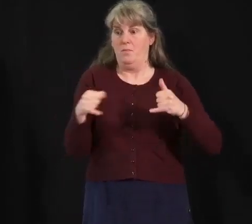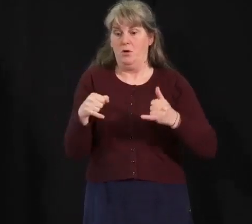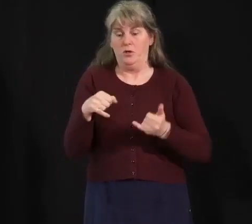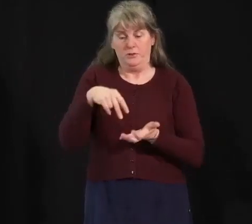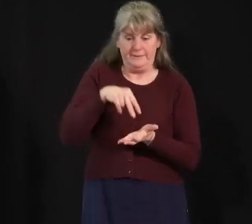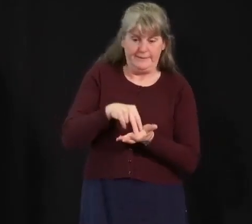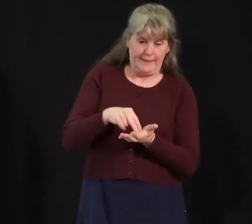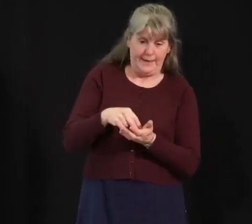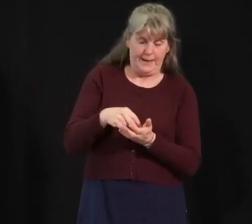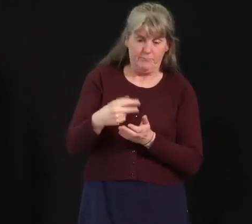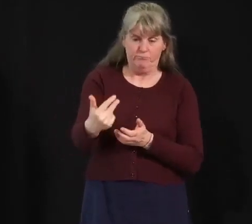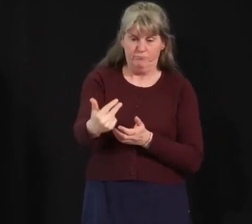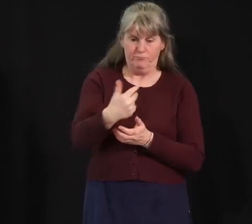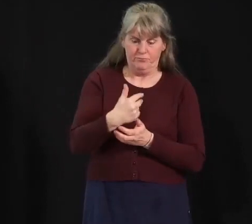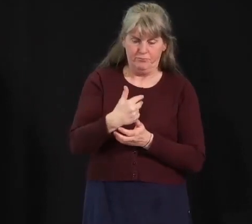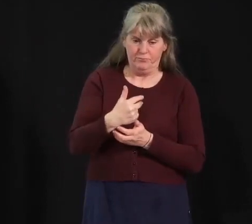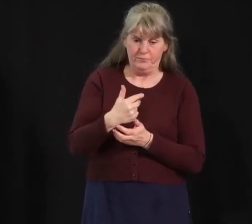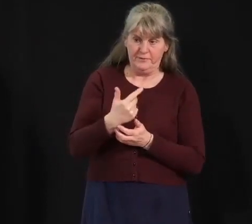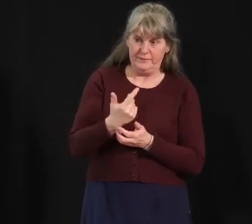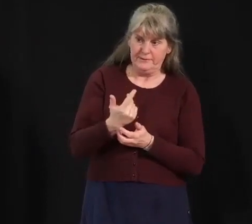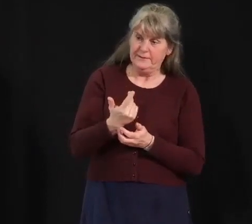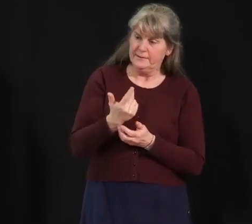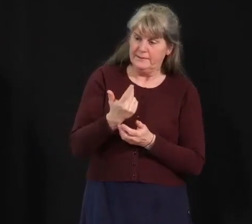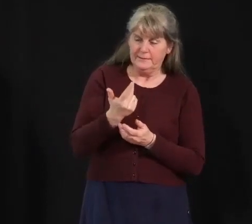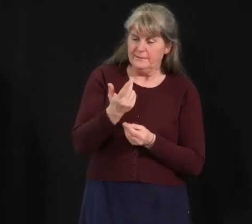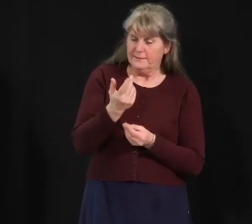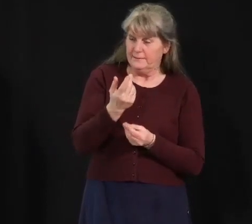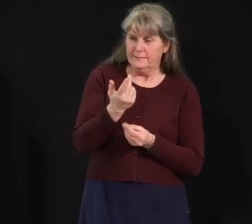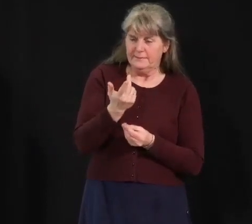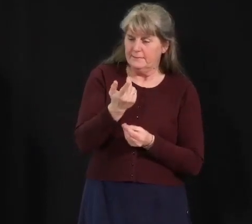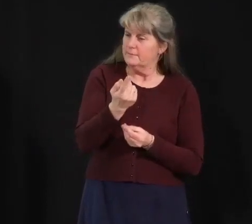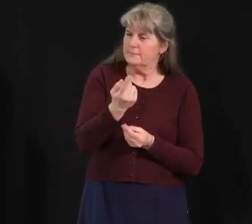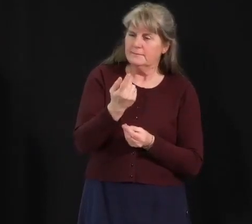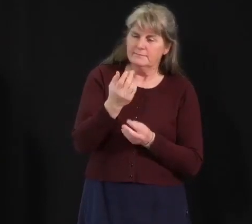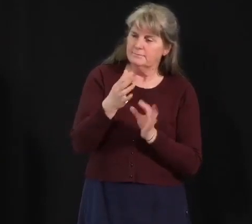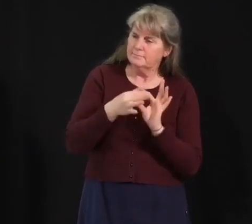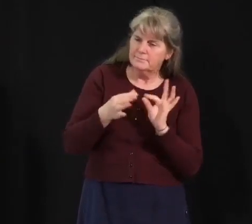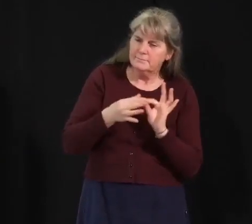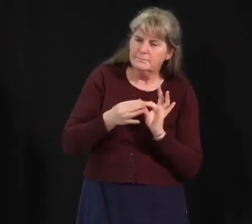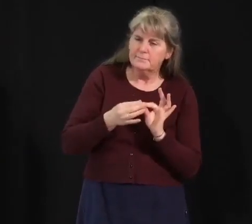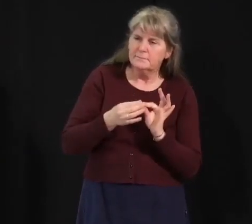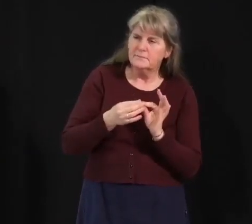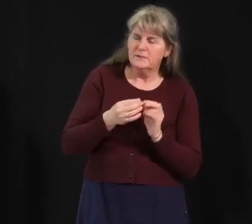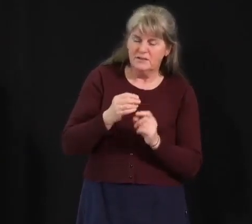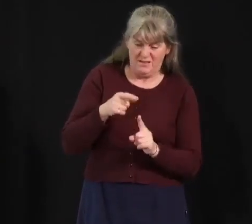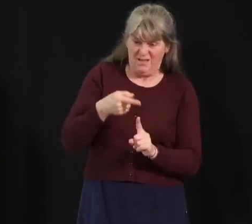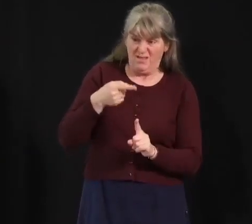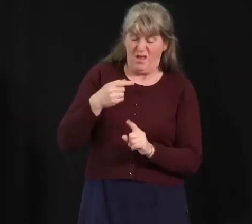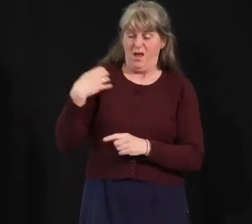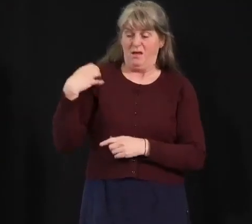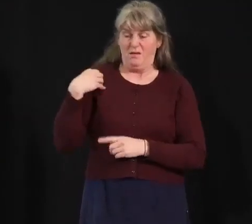Reporter: Yes. Related to the border, I'm wondering what communication is taking place between enforcement